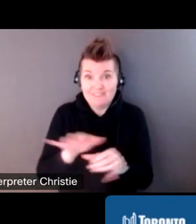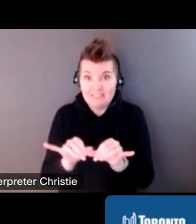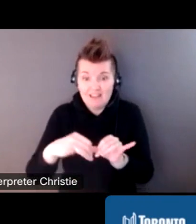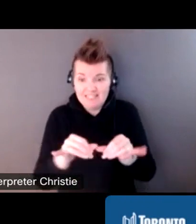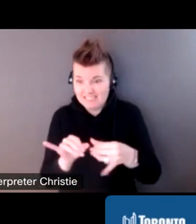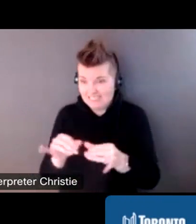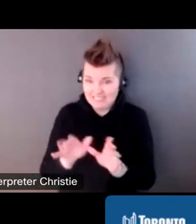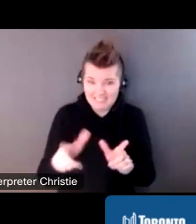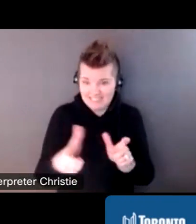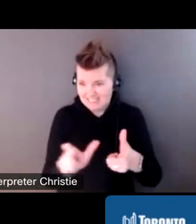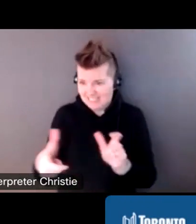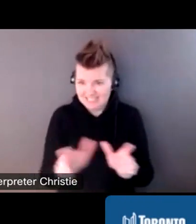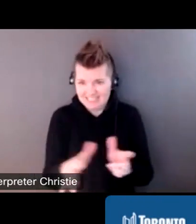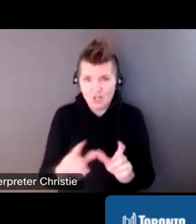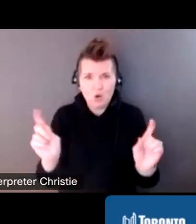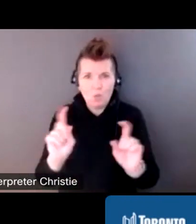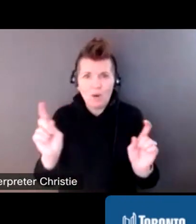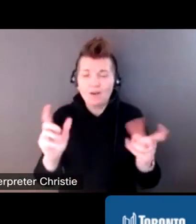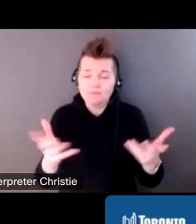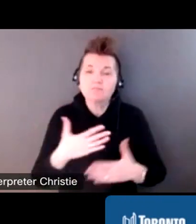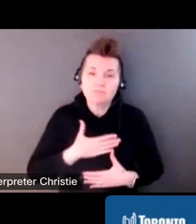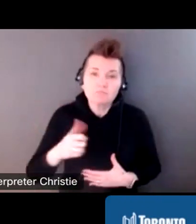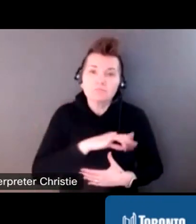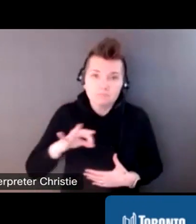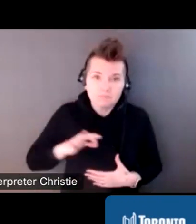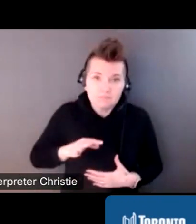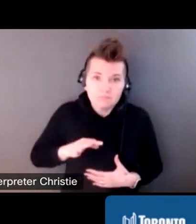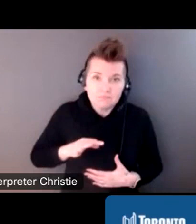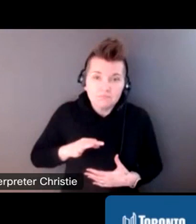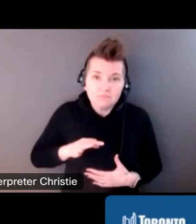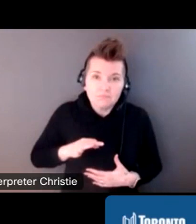Again, those are all things that my staff are really going to be taking a close look